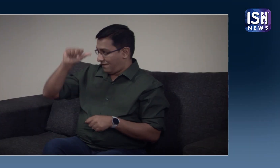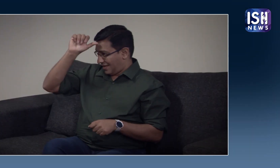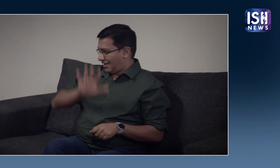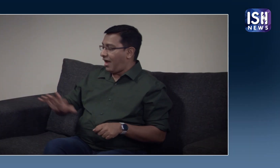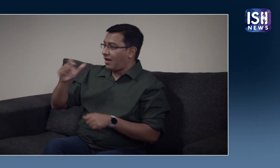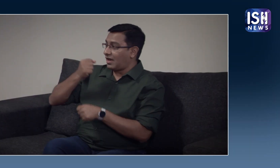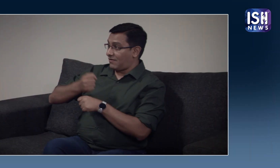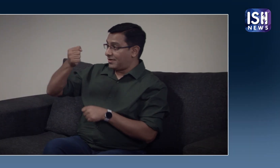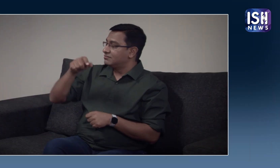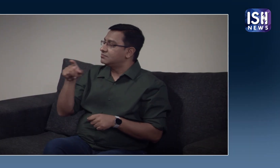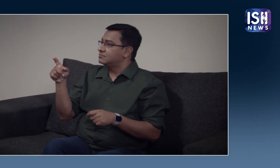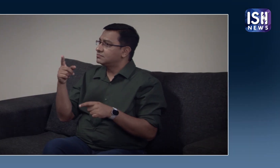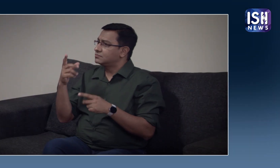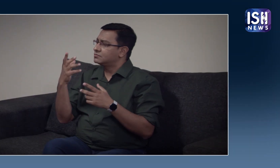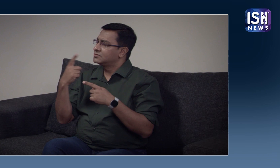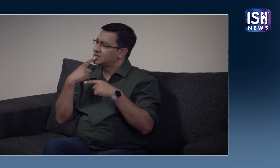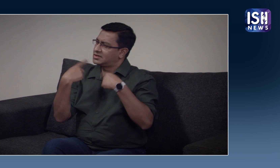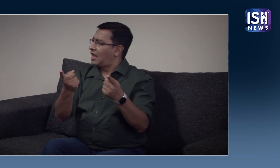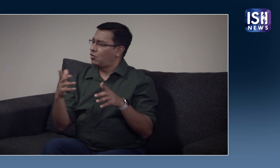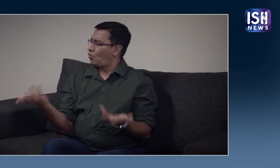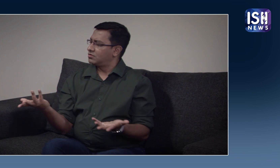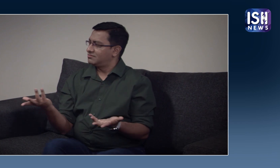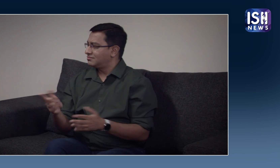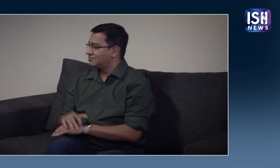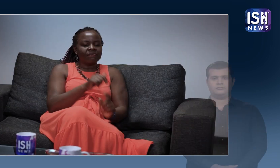What is your message for the Government of India?